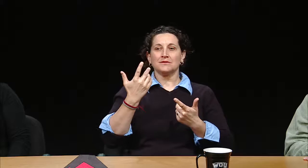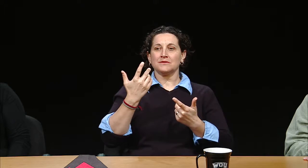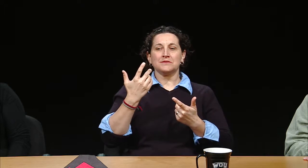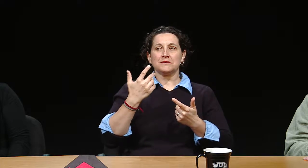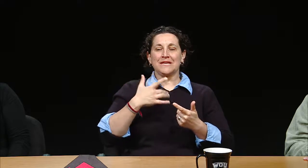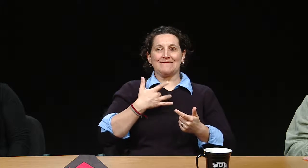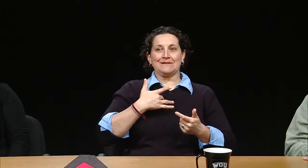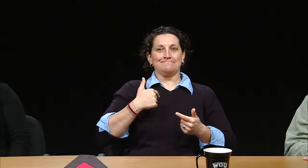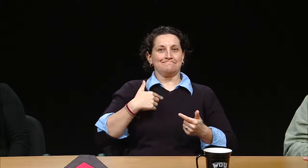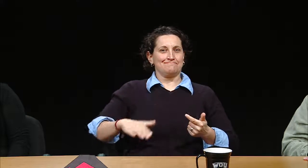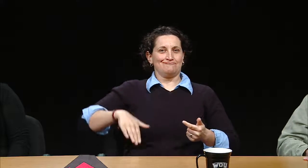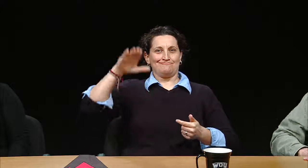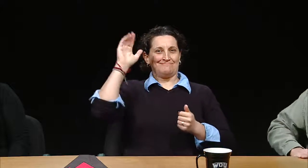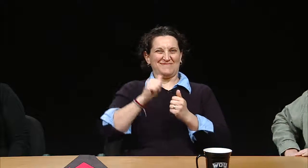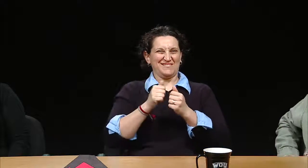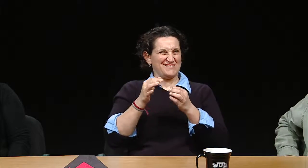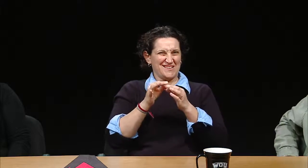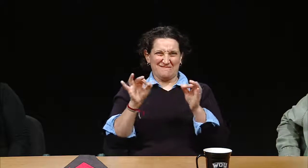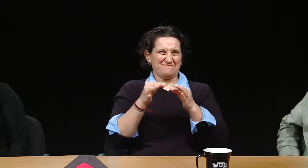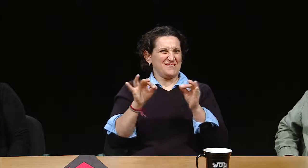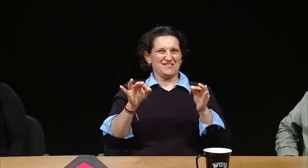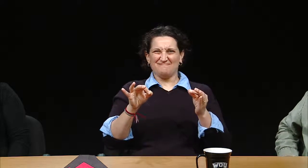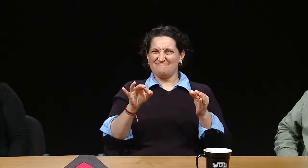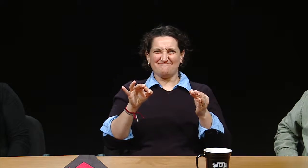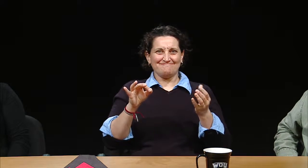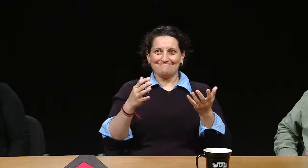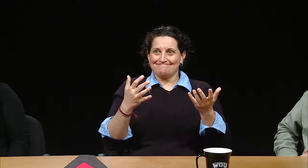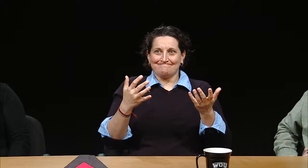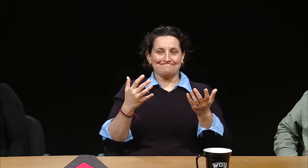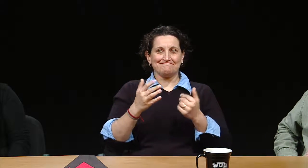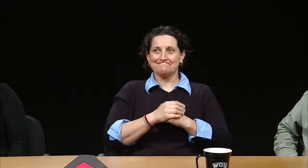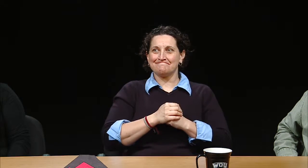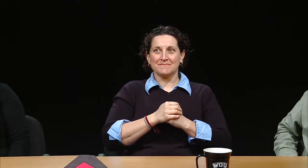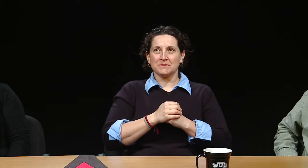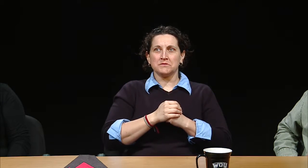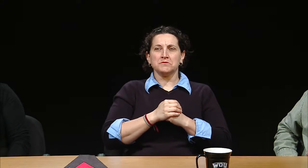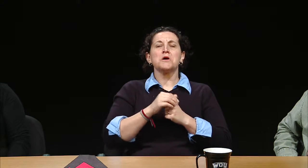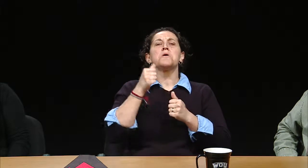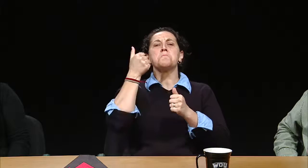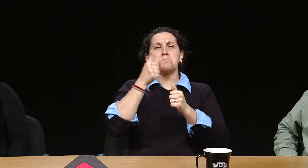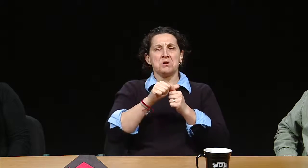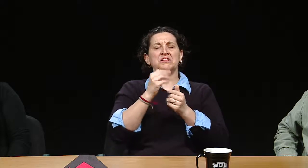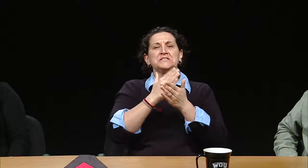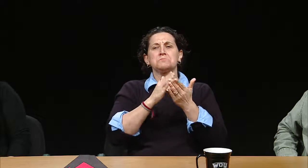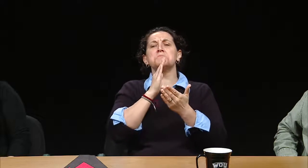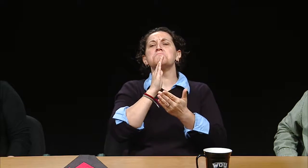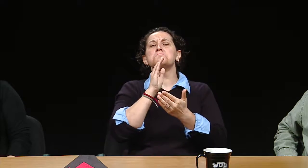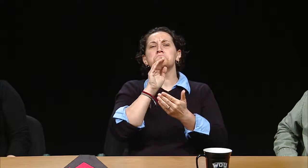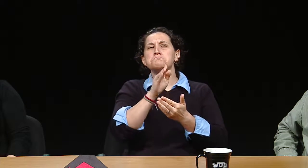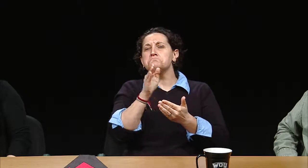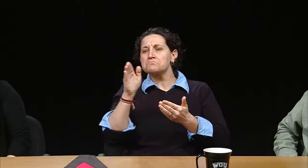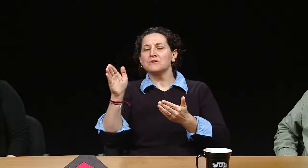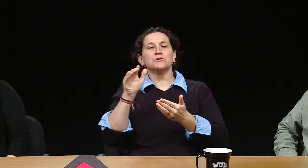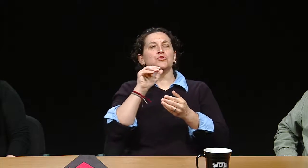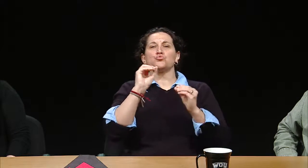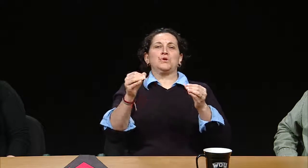I look at it from the frame or the lens of universal design, that if there's a video that's captioned, anybody can access that.